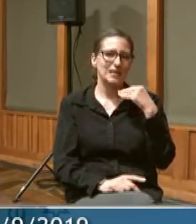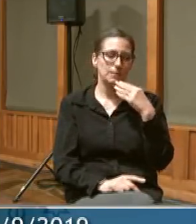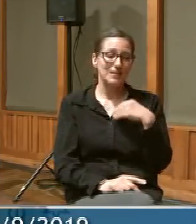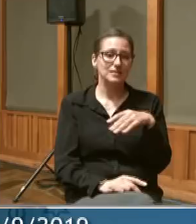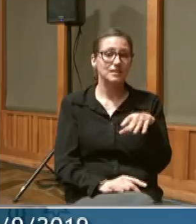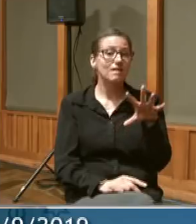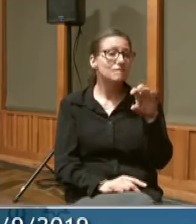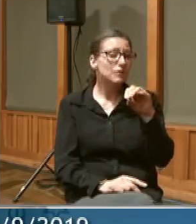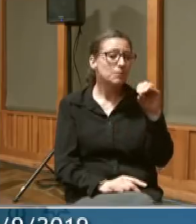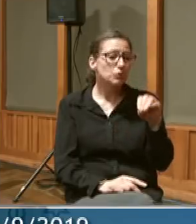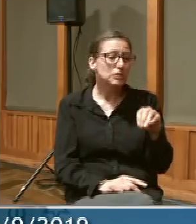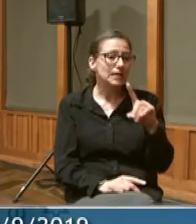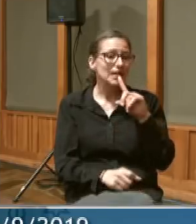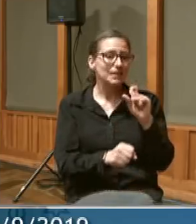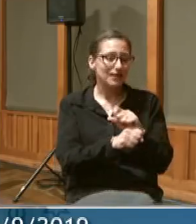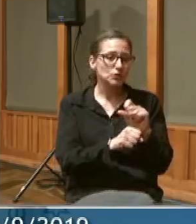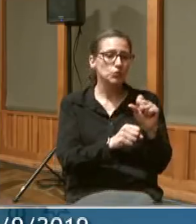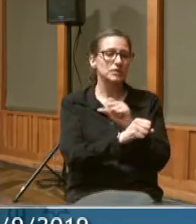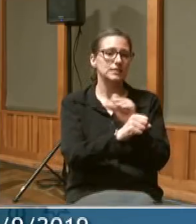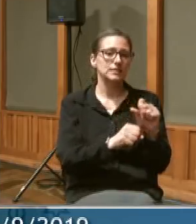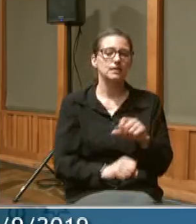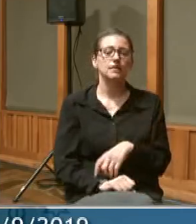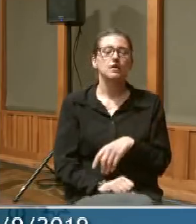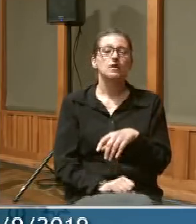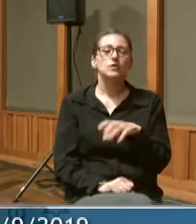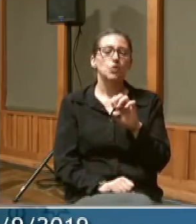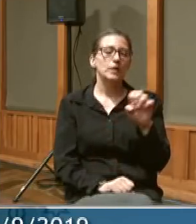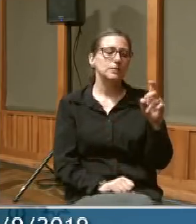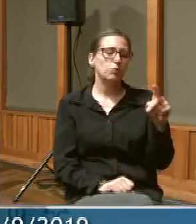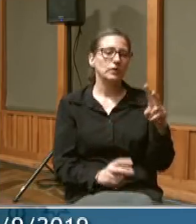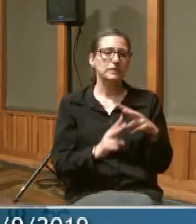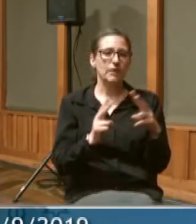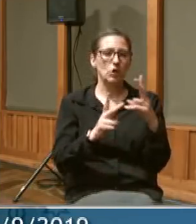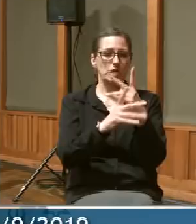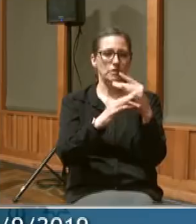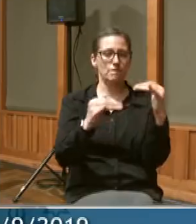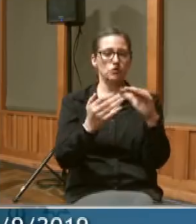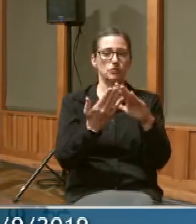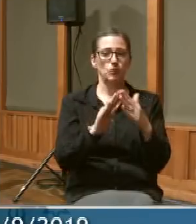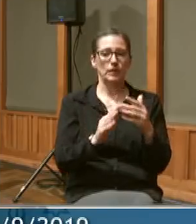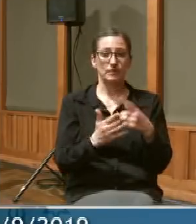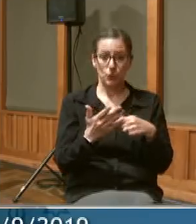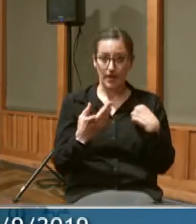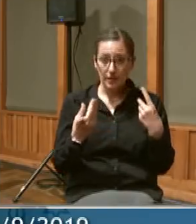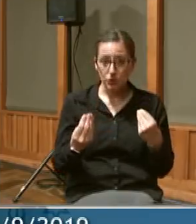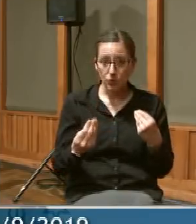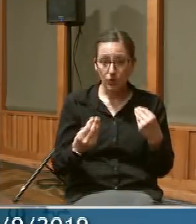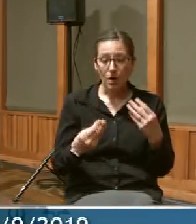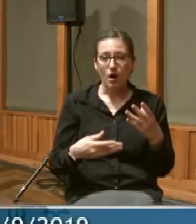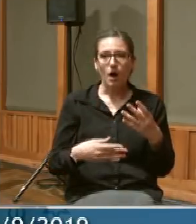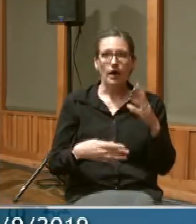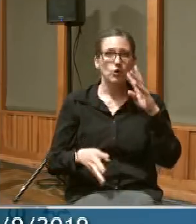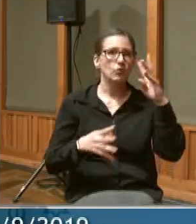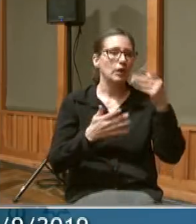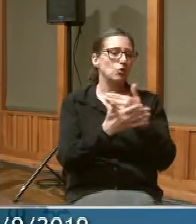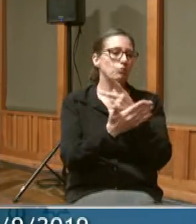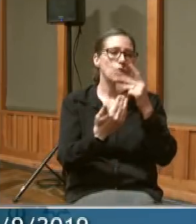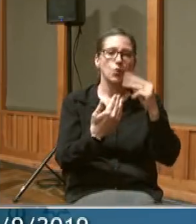STATISTIC THAT SAYS 50% OF BLACK AND LATINO CHILDREN BORN IN THE YEAR 2000 ARE GOING TO HAVE TYPE 2 DIABETES. THAT'S A STATISTIC THAT'S REAL. EAST PORTLAND IS A VERY DIVERSE